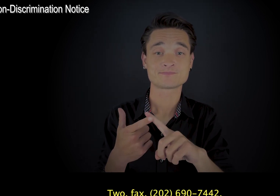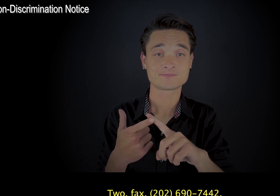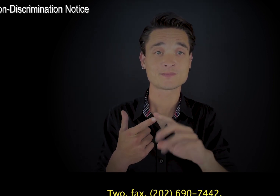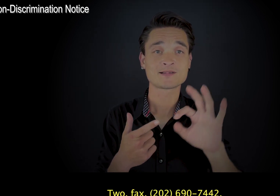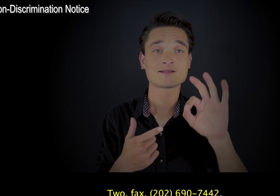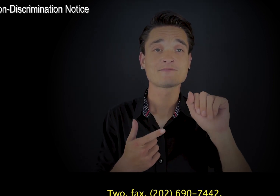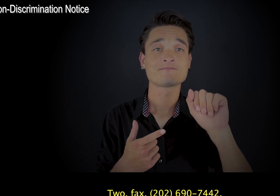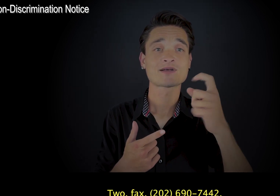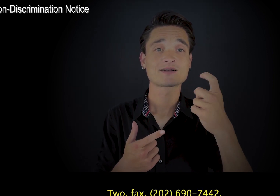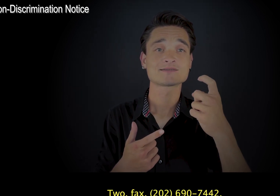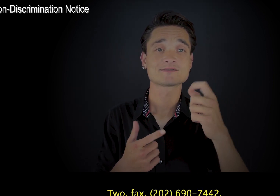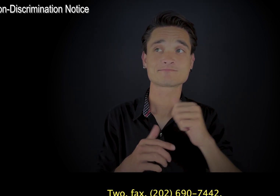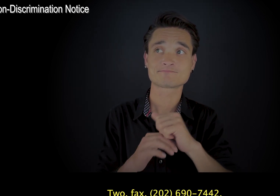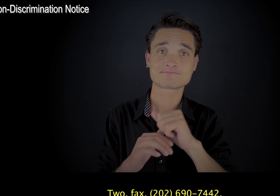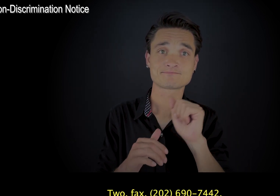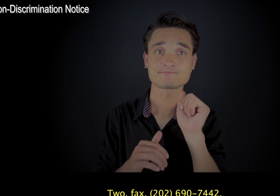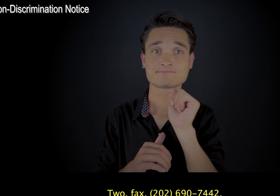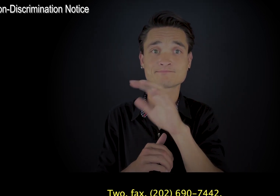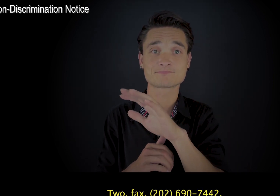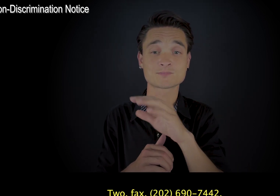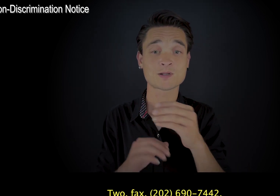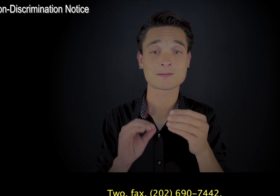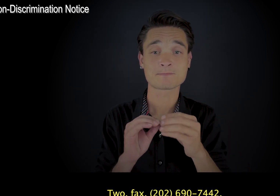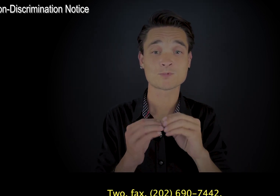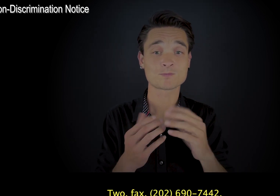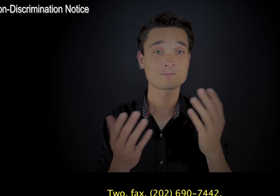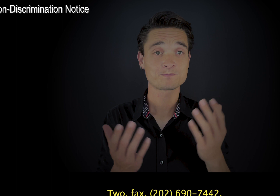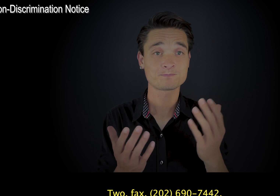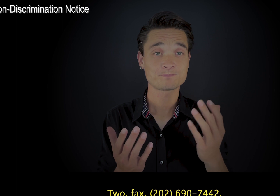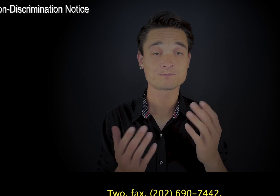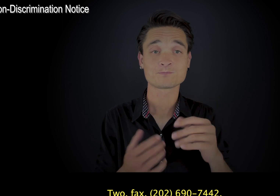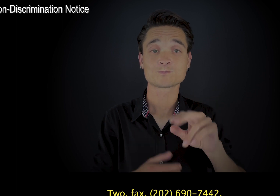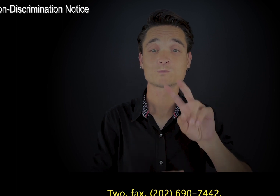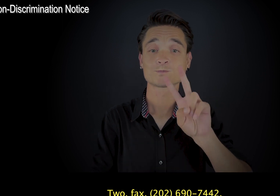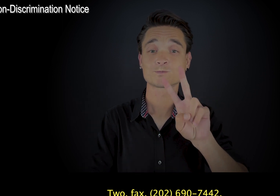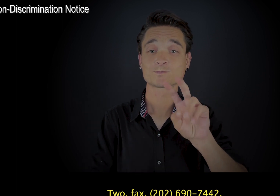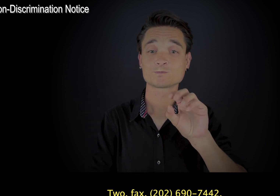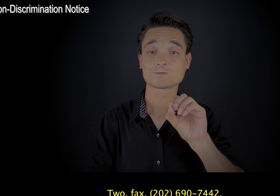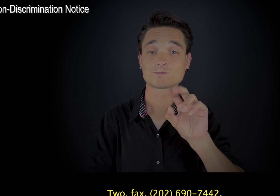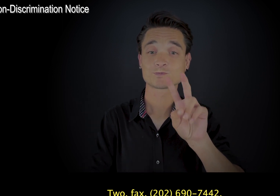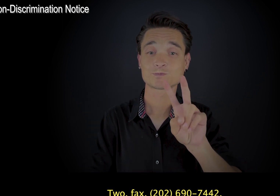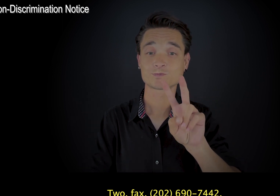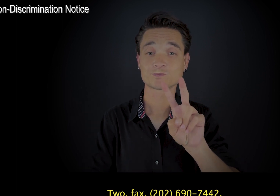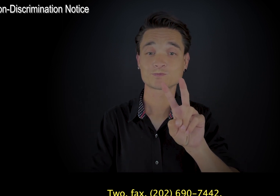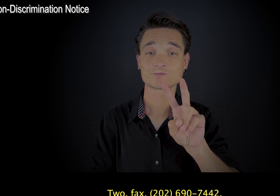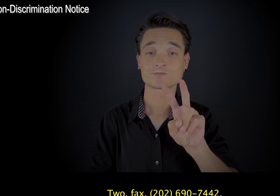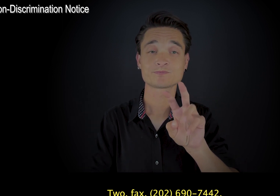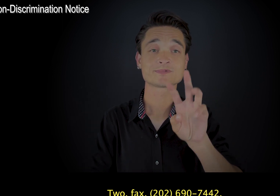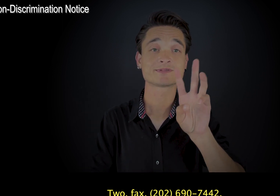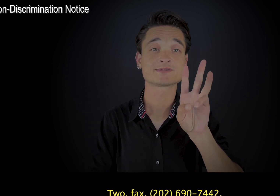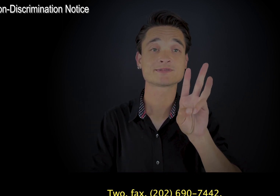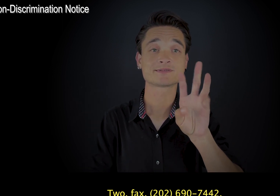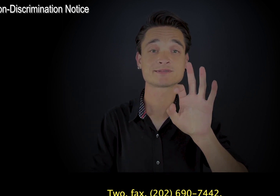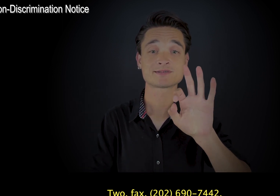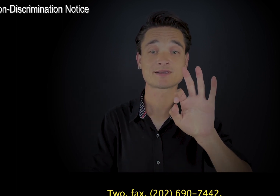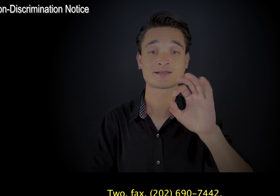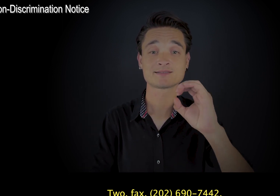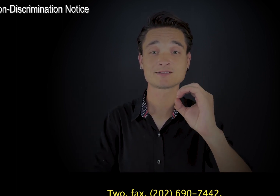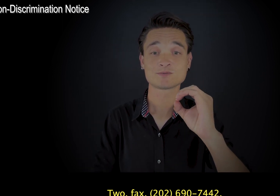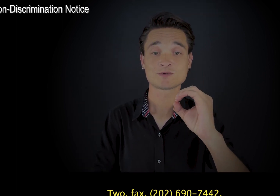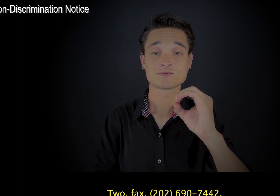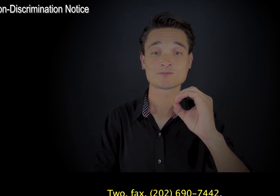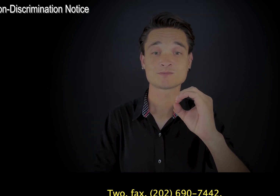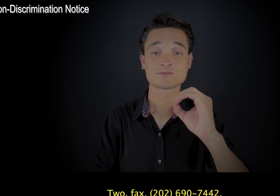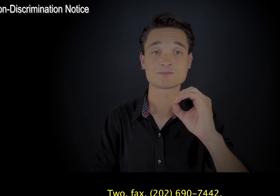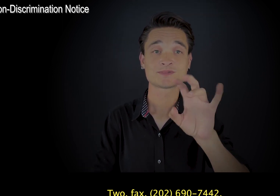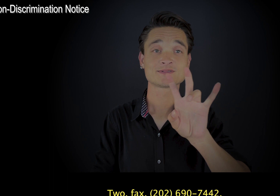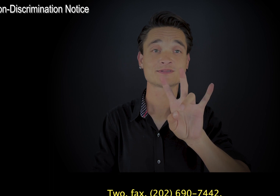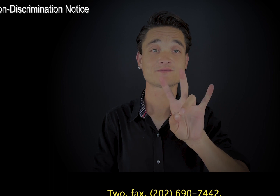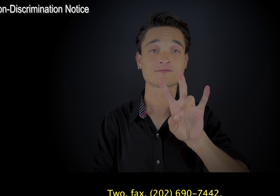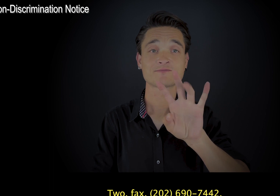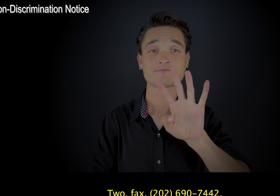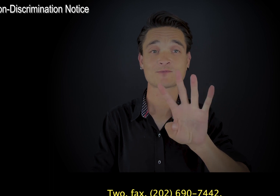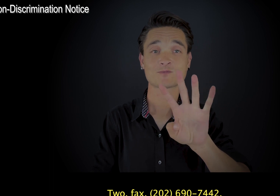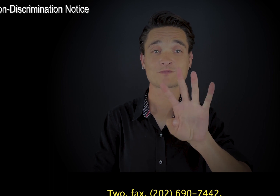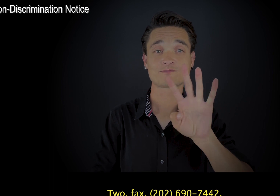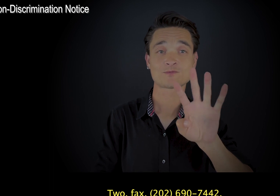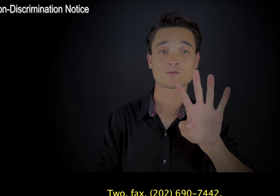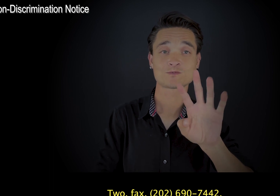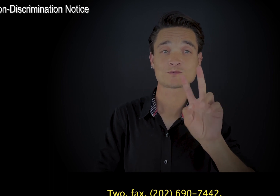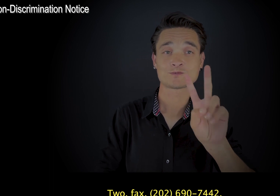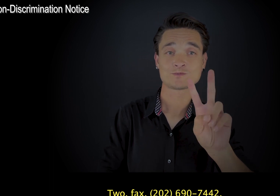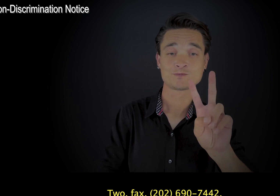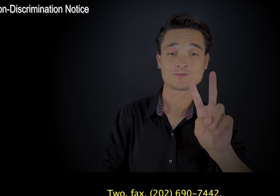Two, fax, (202) 690-7442,